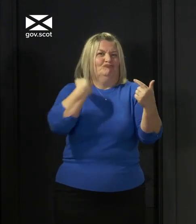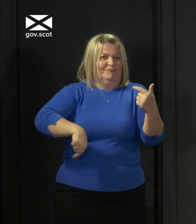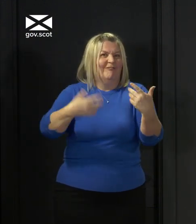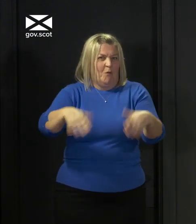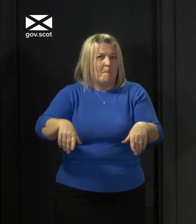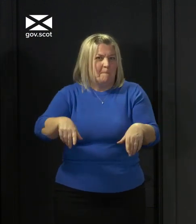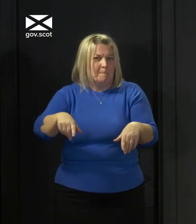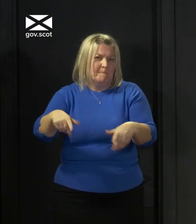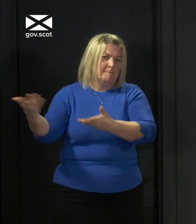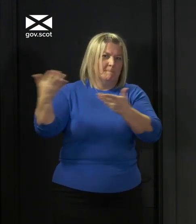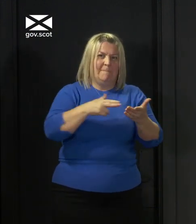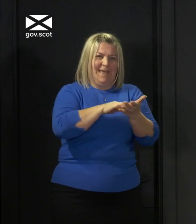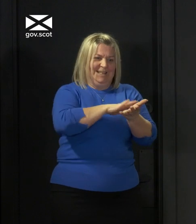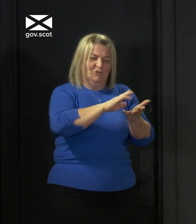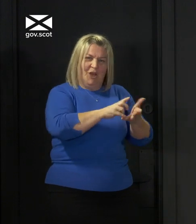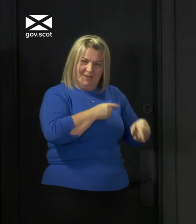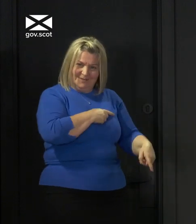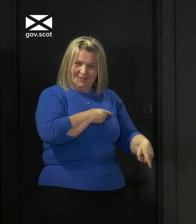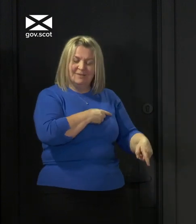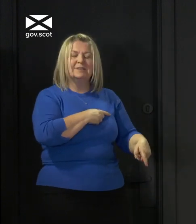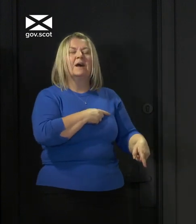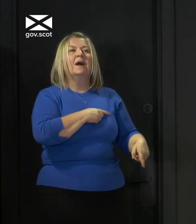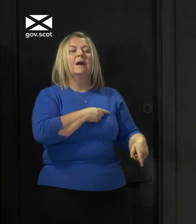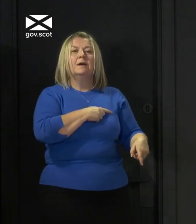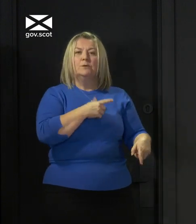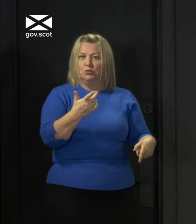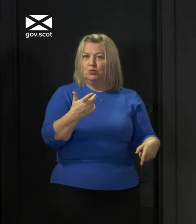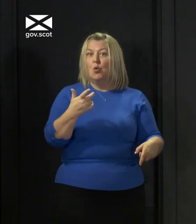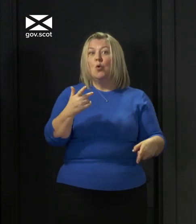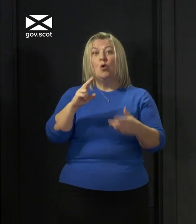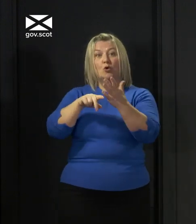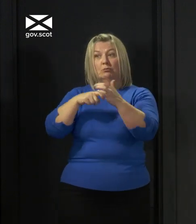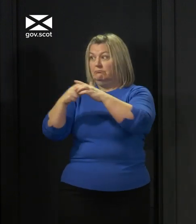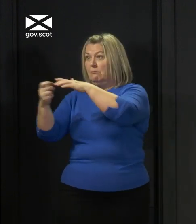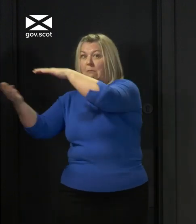National Health Service so that this the levels of stock the demand usage our